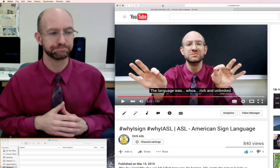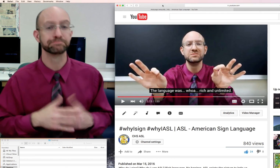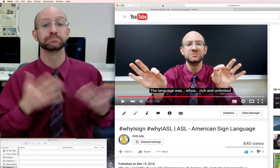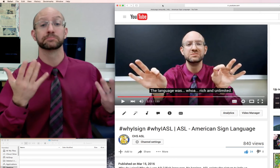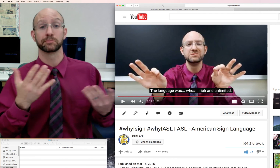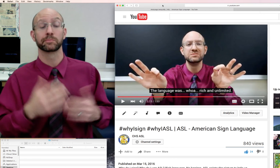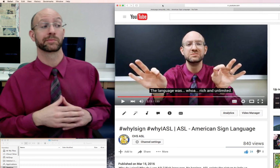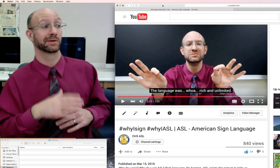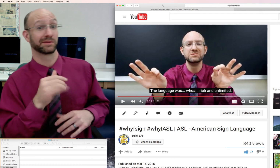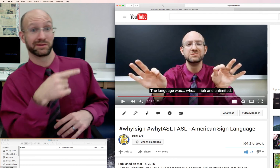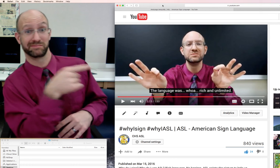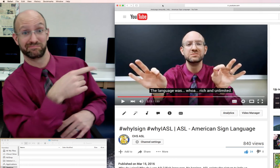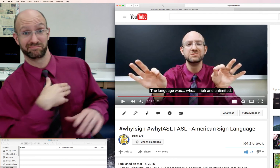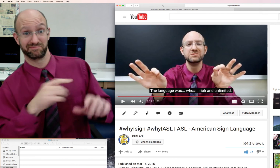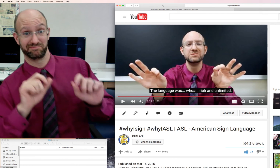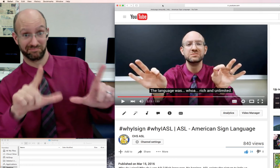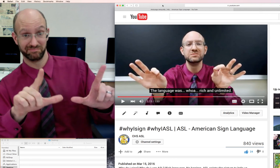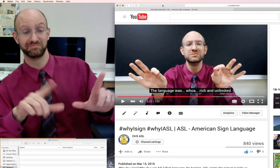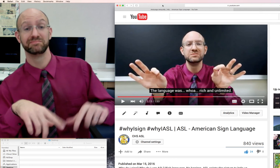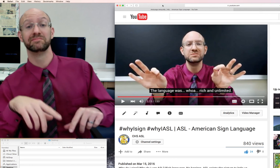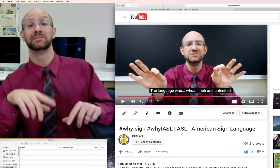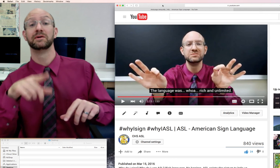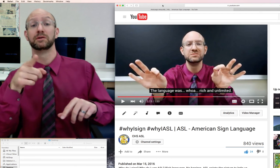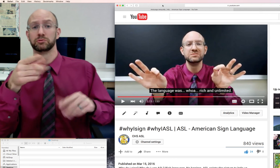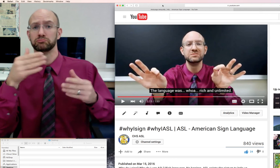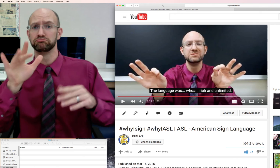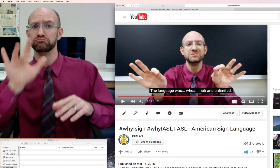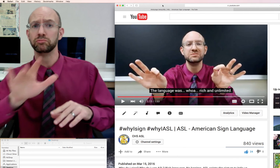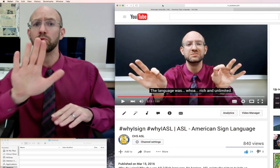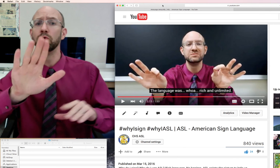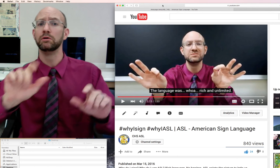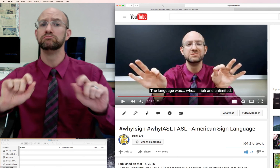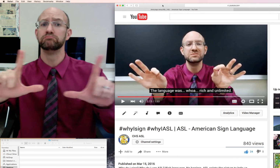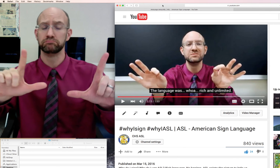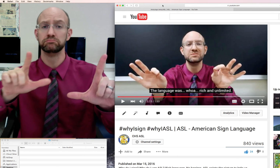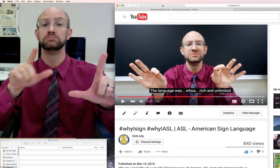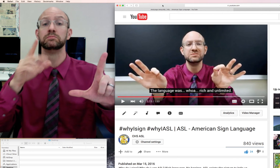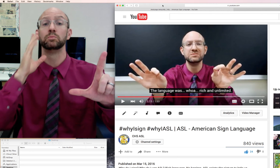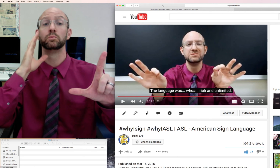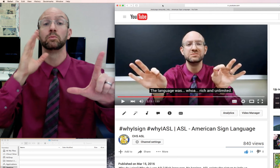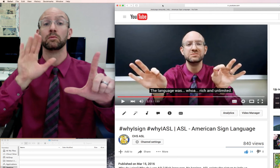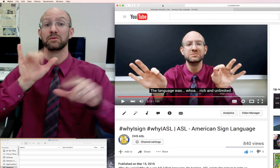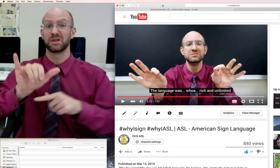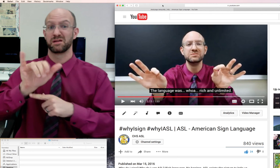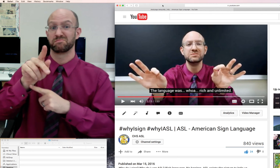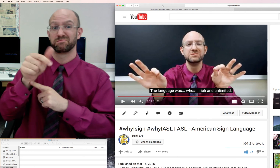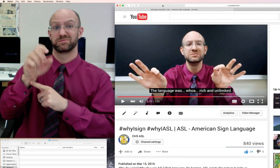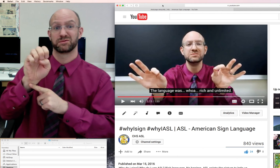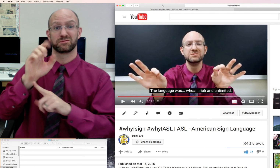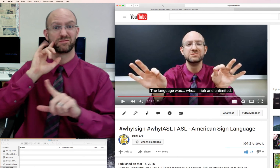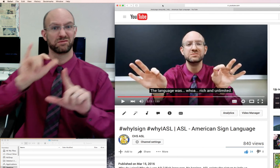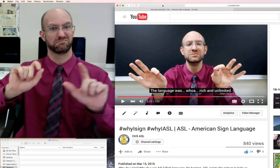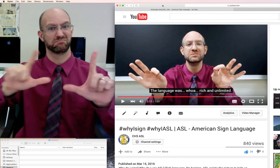So, now, with my video over there. You can go ahead and click on the page for your video.